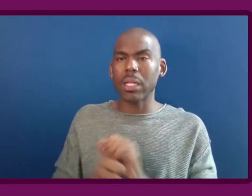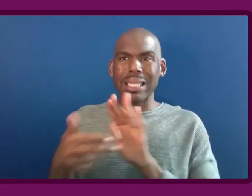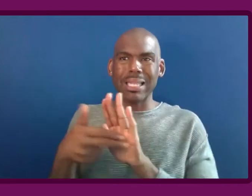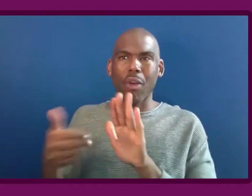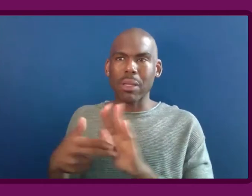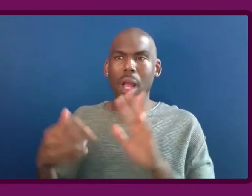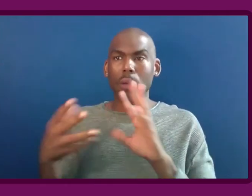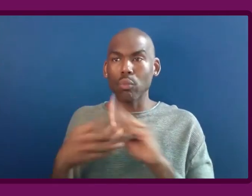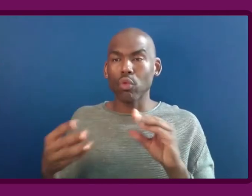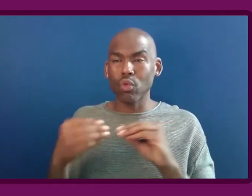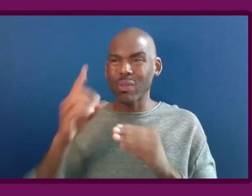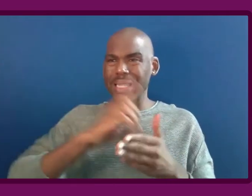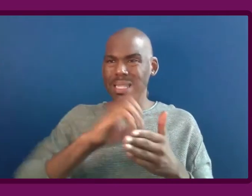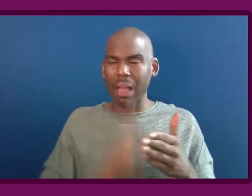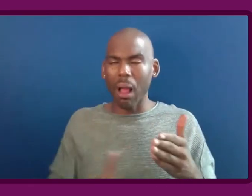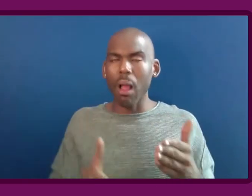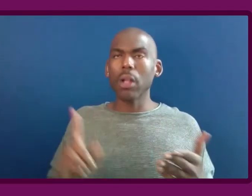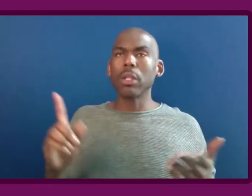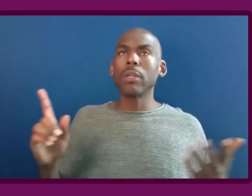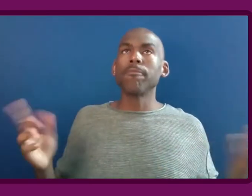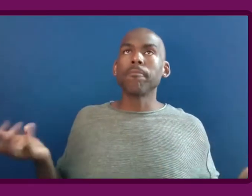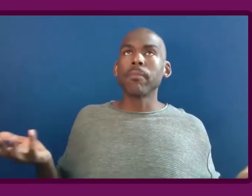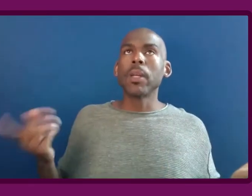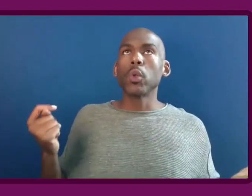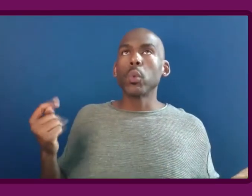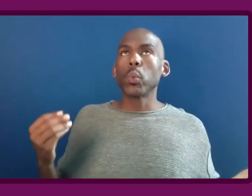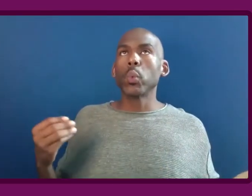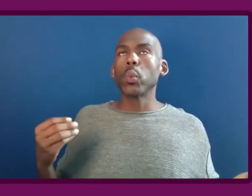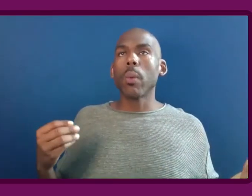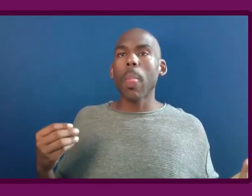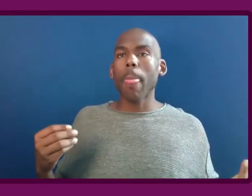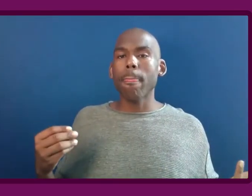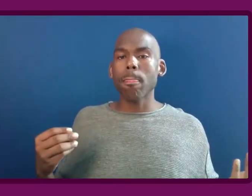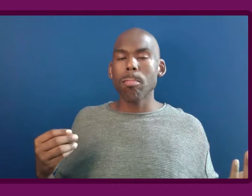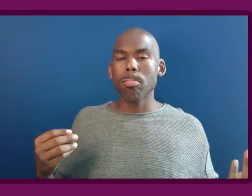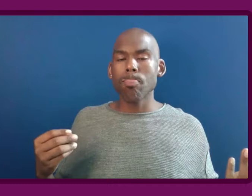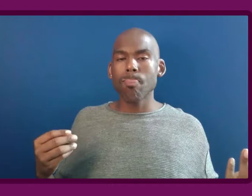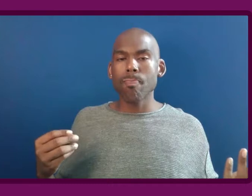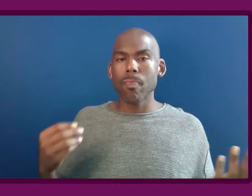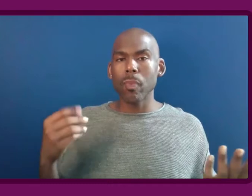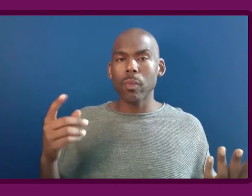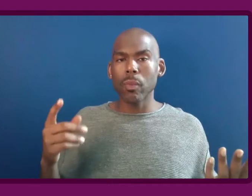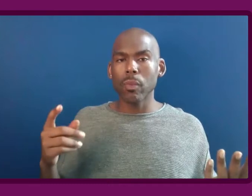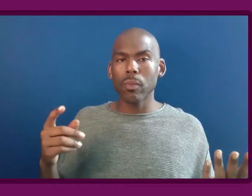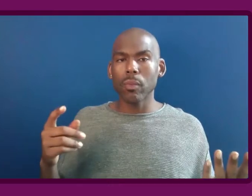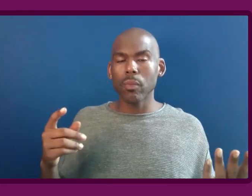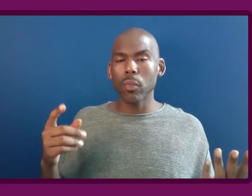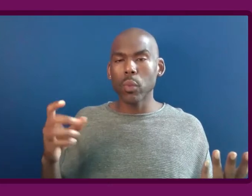Stereotype stories are mostly designed or created to create a feeling. I want to create a